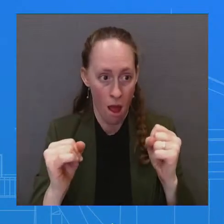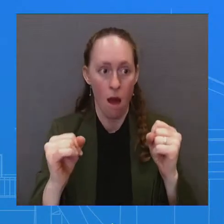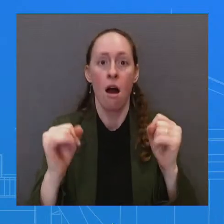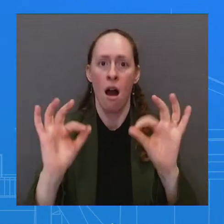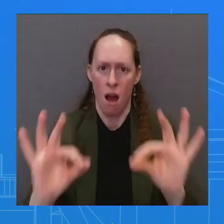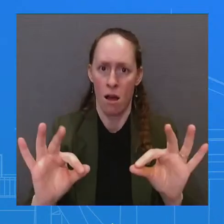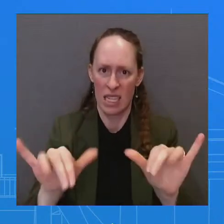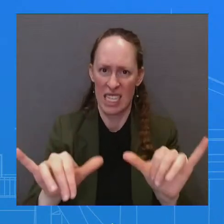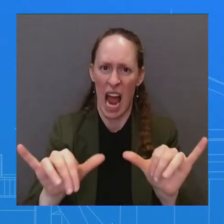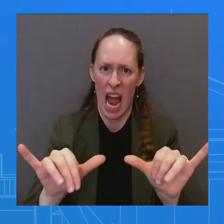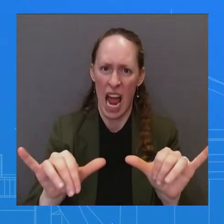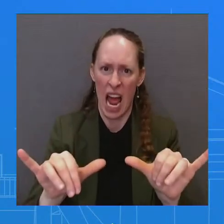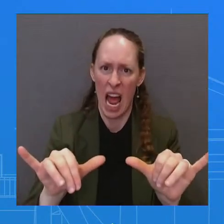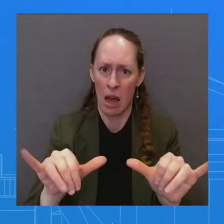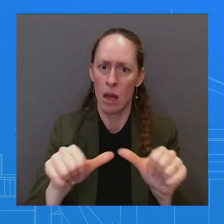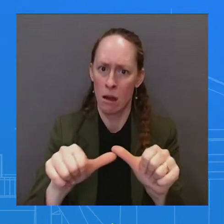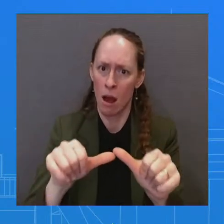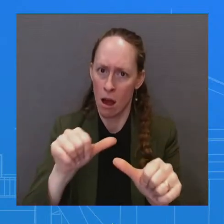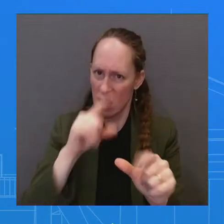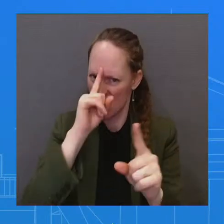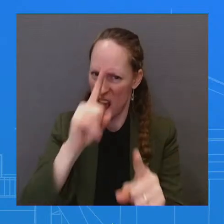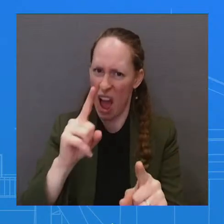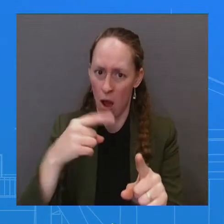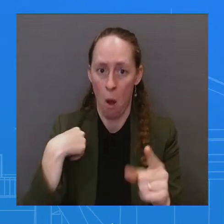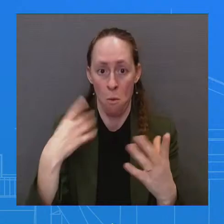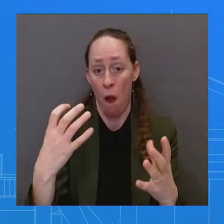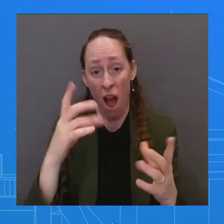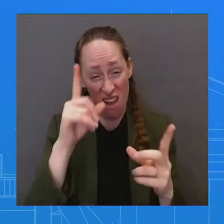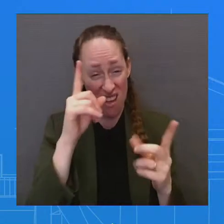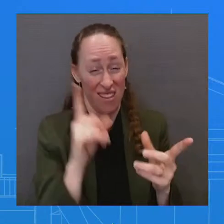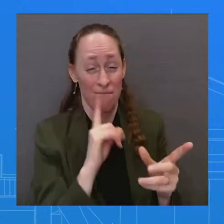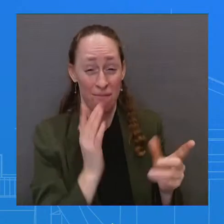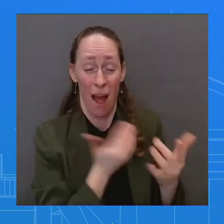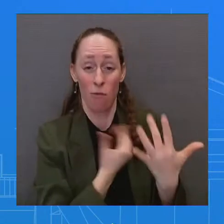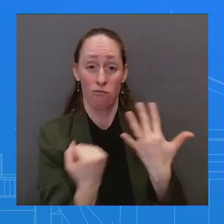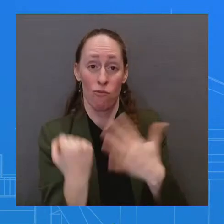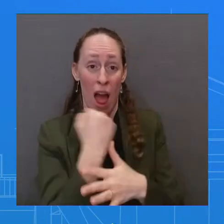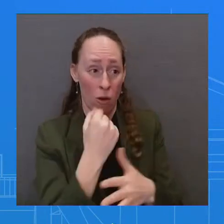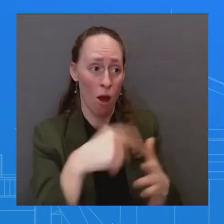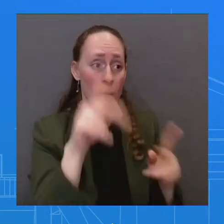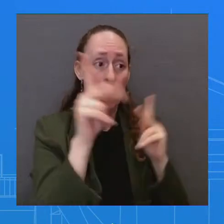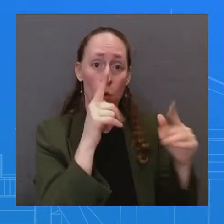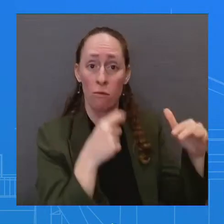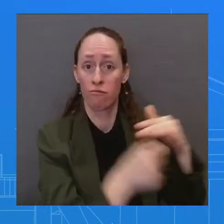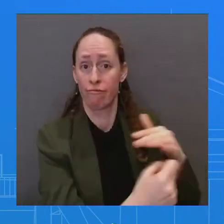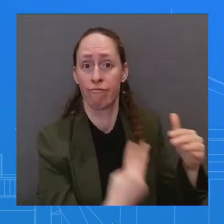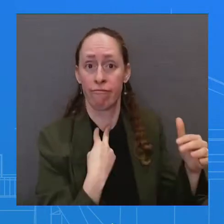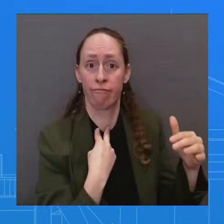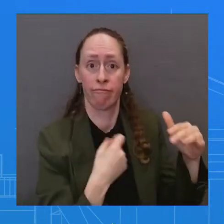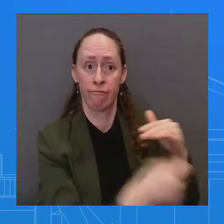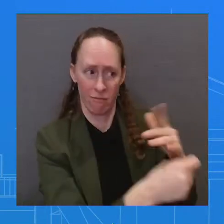We want to see all the hostages out, and this is the best way to get them out. The Press: Do you think -- are you -- do you think -- are you -- you know, are you --